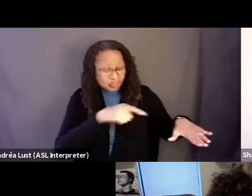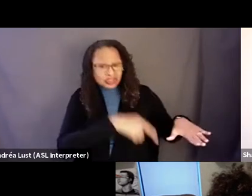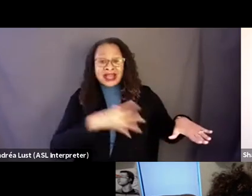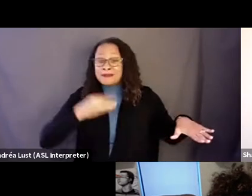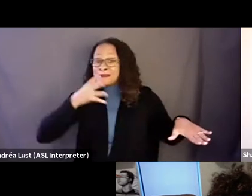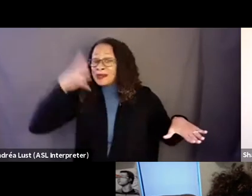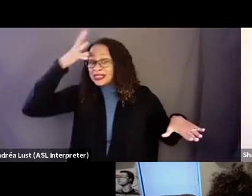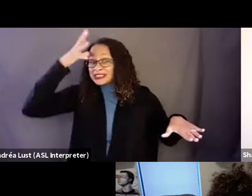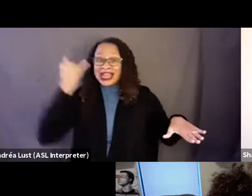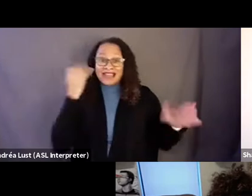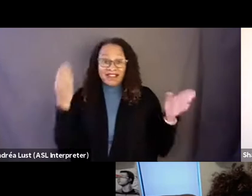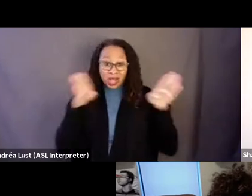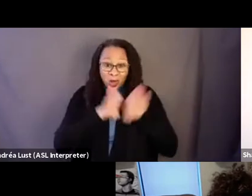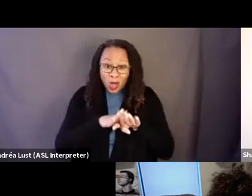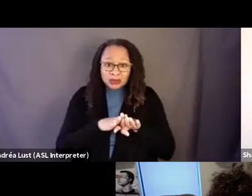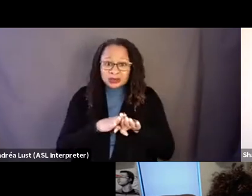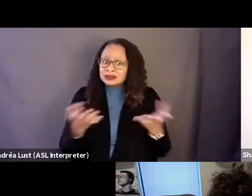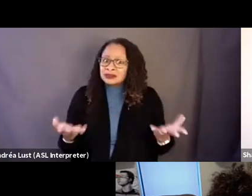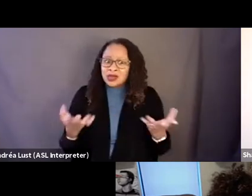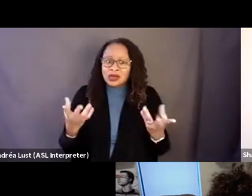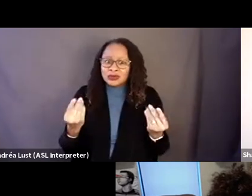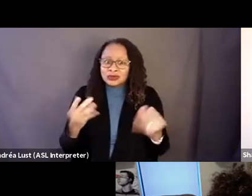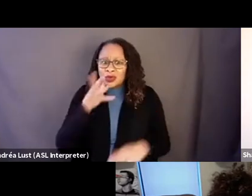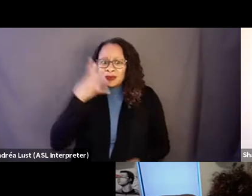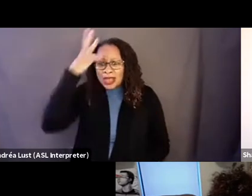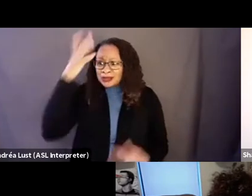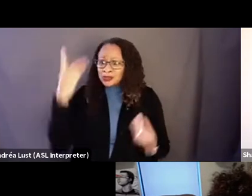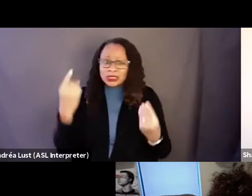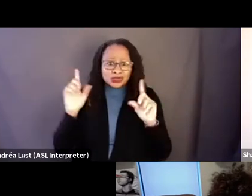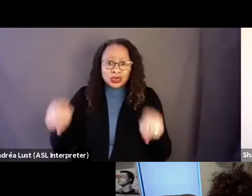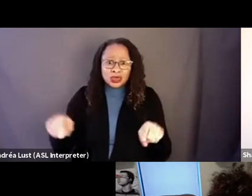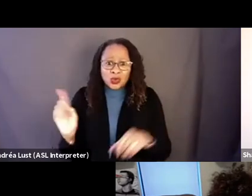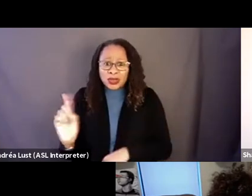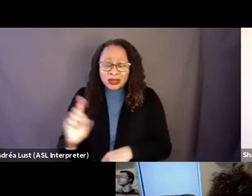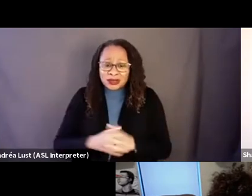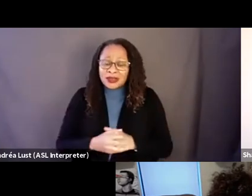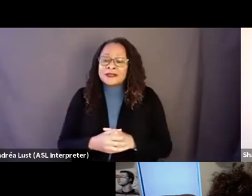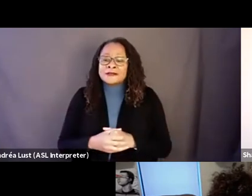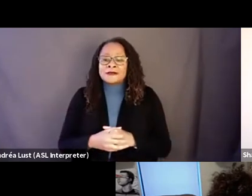If I closed down, where's my parents gonna go. Where's the children gonna go? And I keep forgetting,